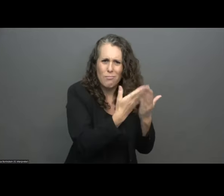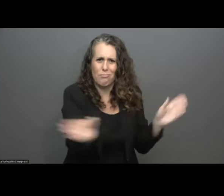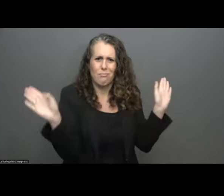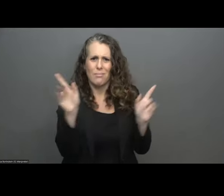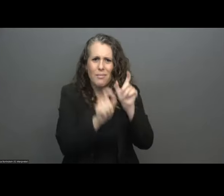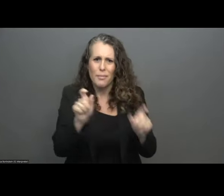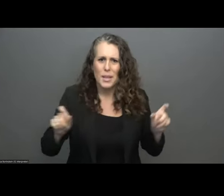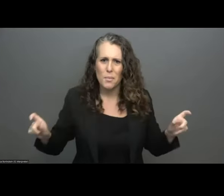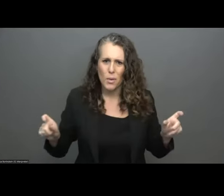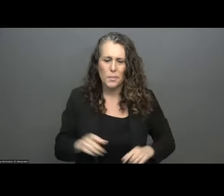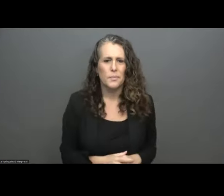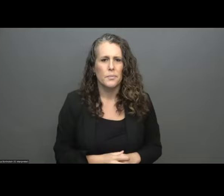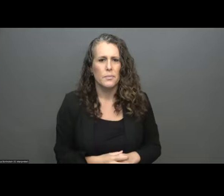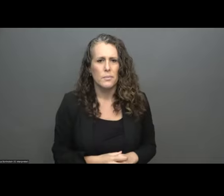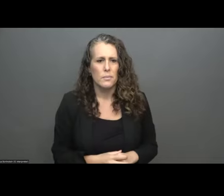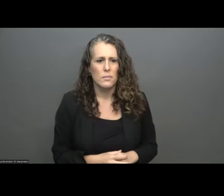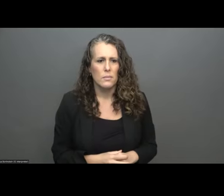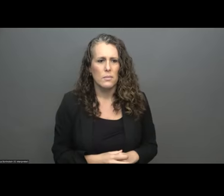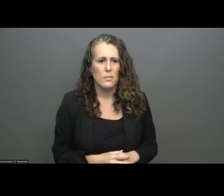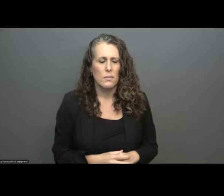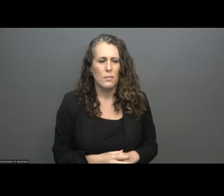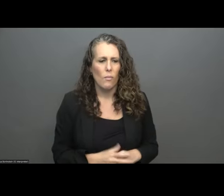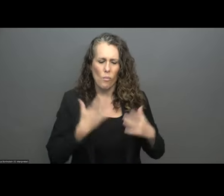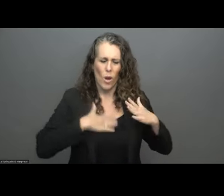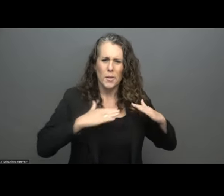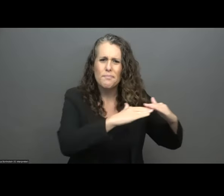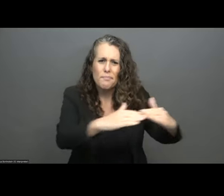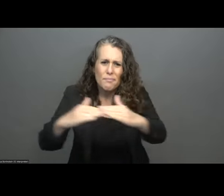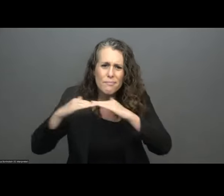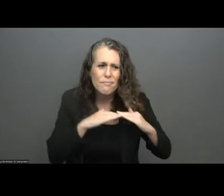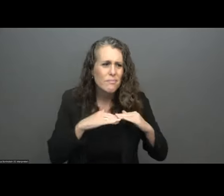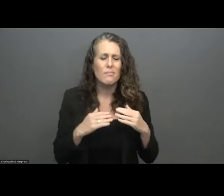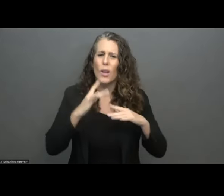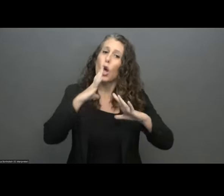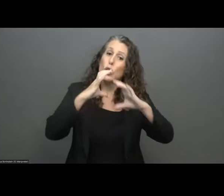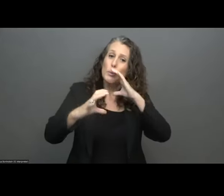09:46:07 a clear open line of communication between our people and management.